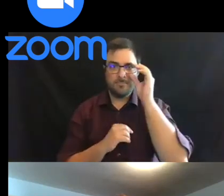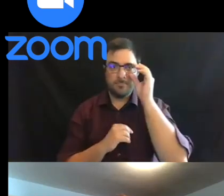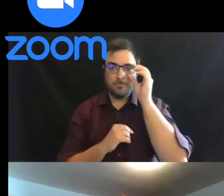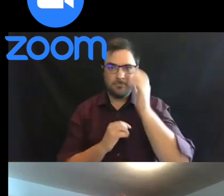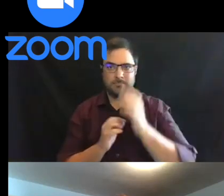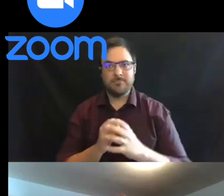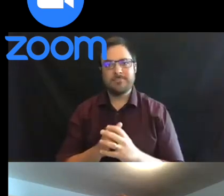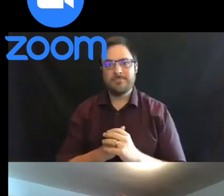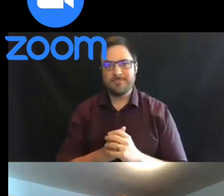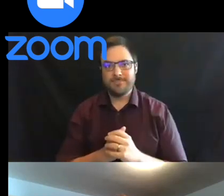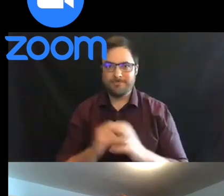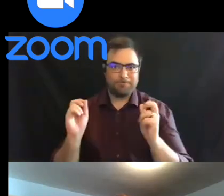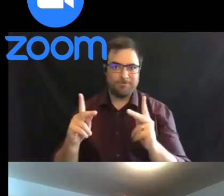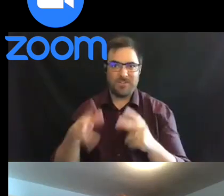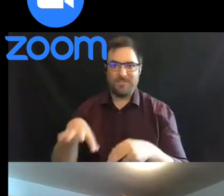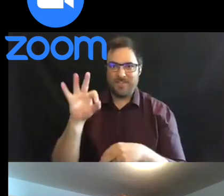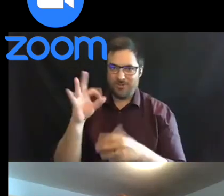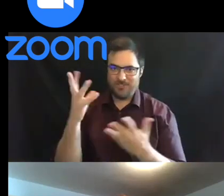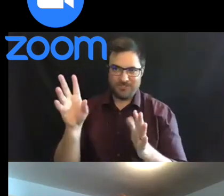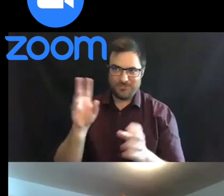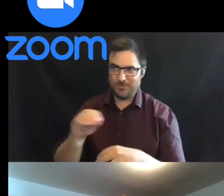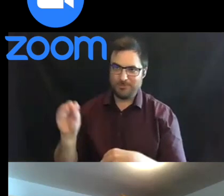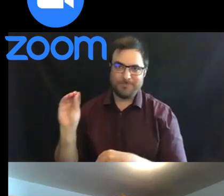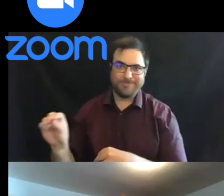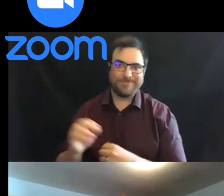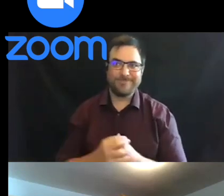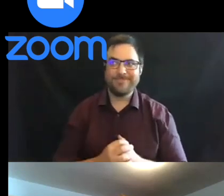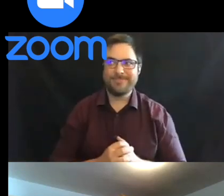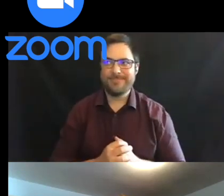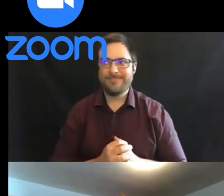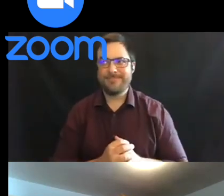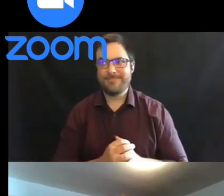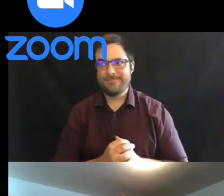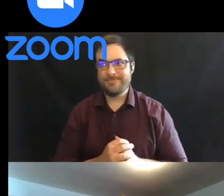Okay here we go.